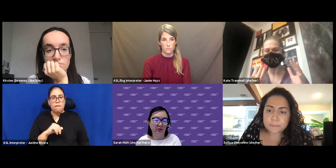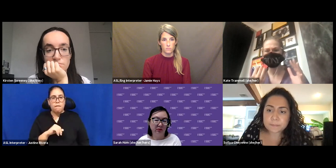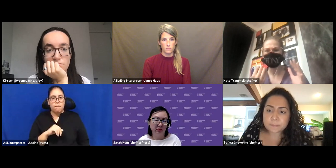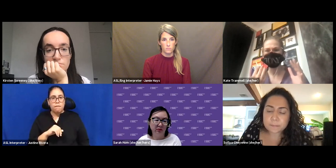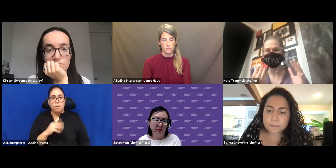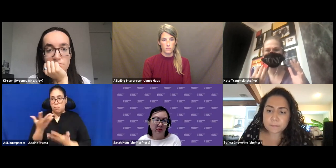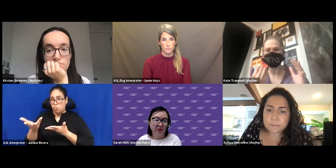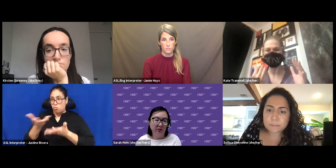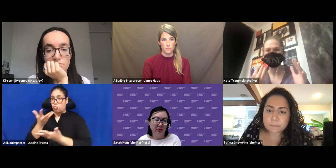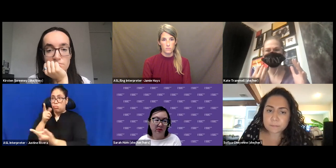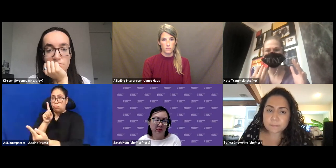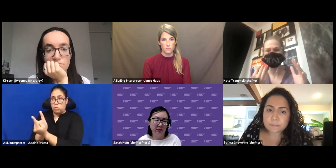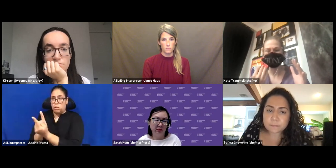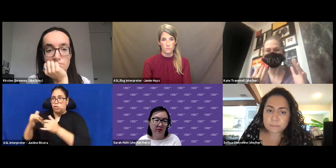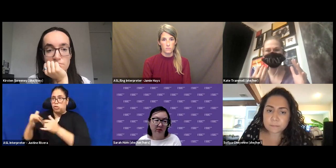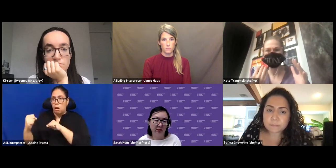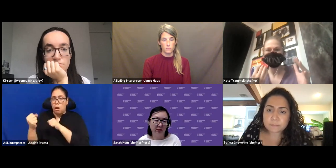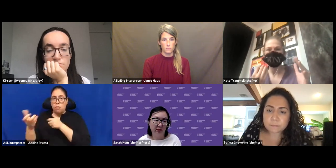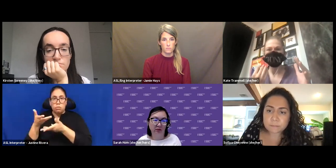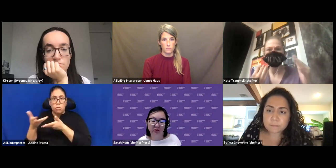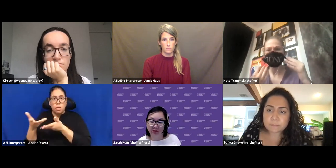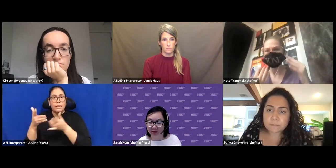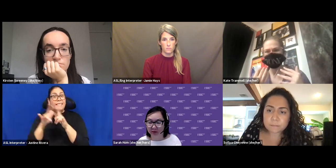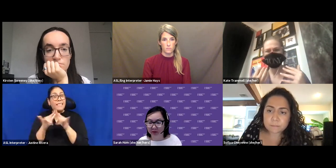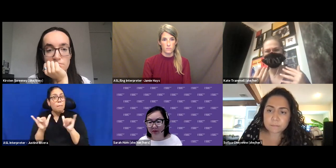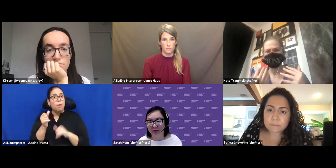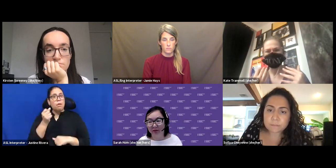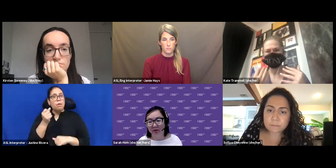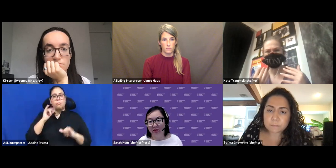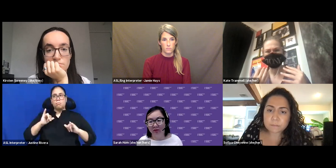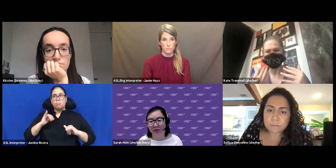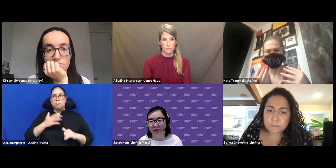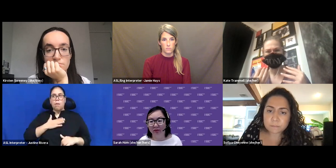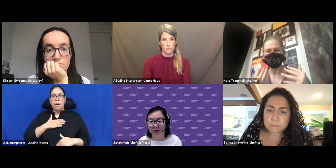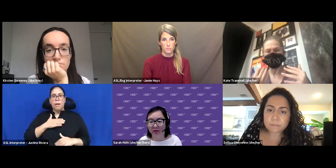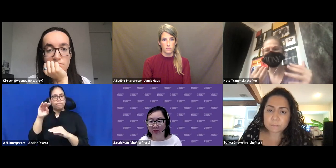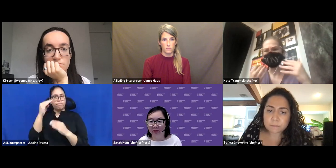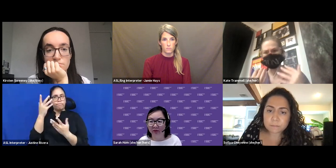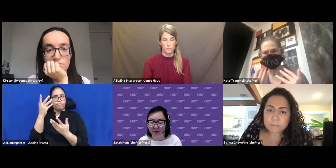also understand where your shortcomings are from an ableist